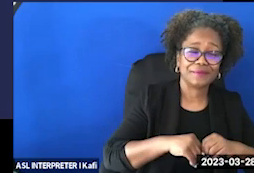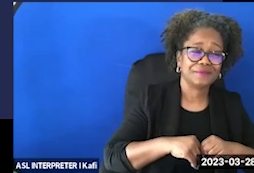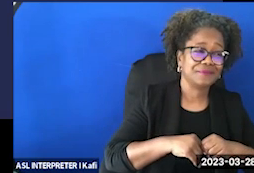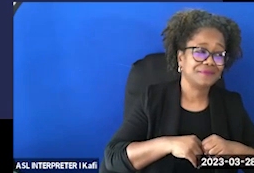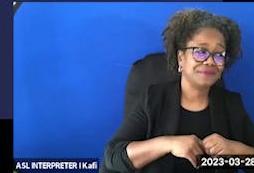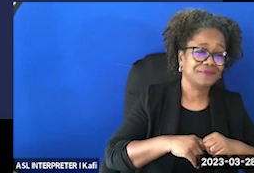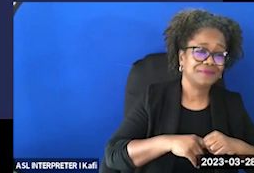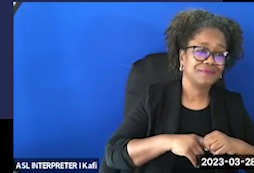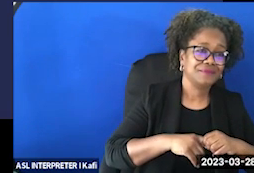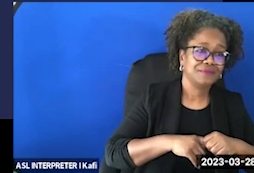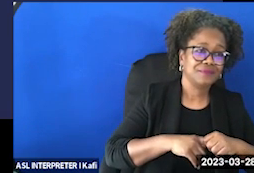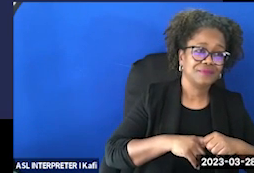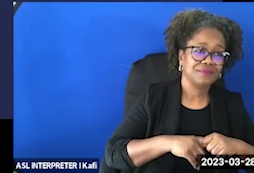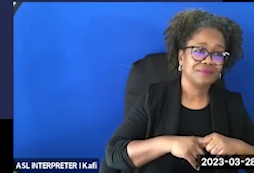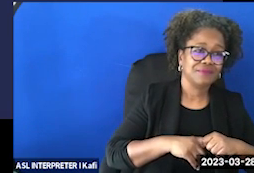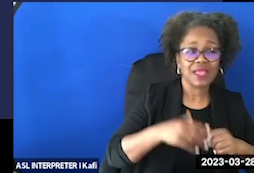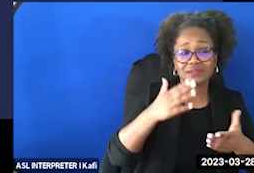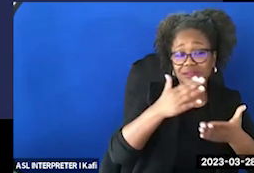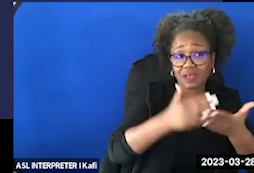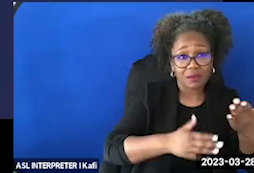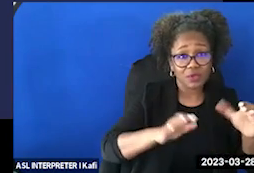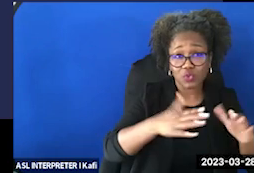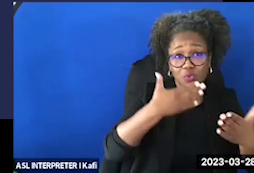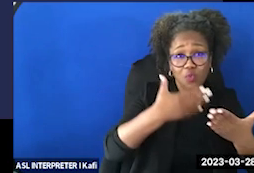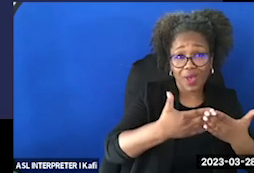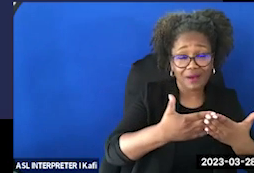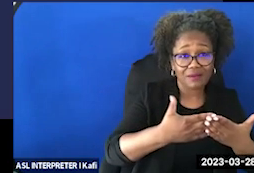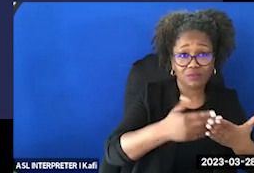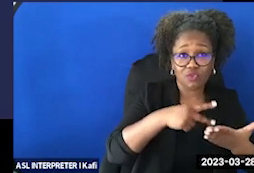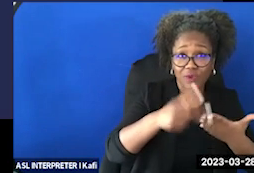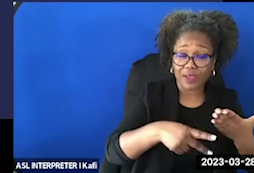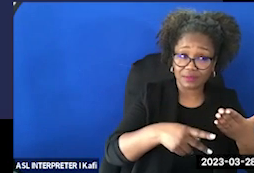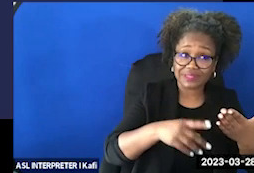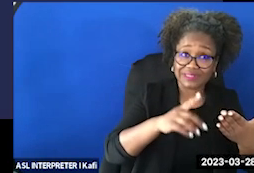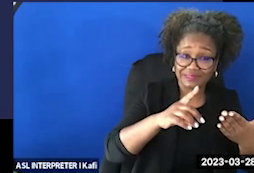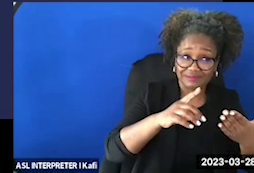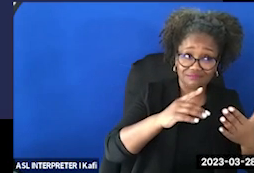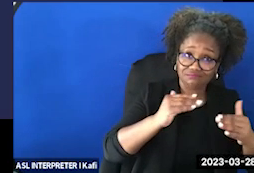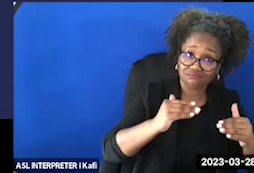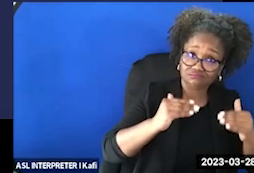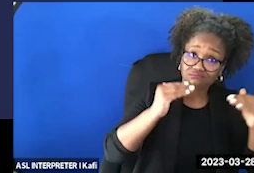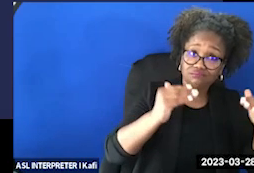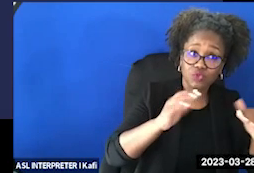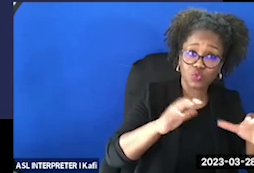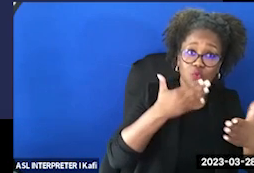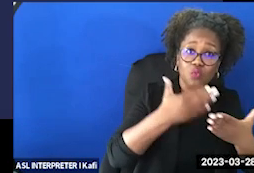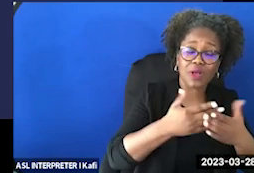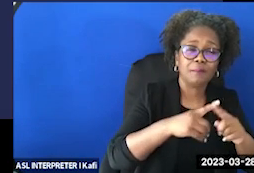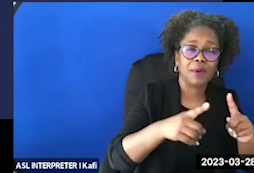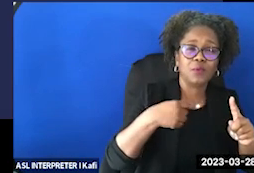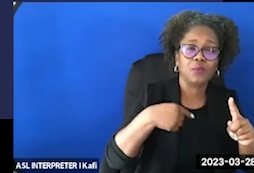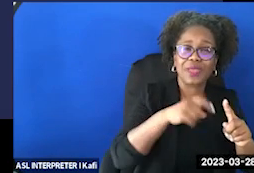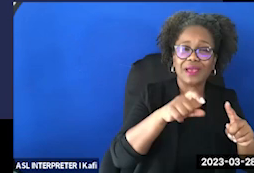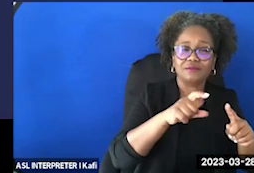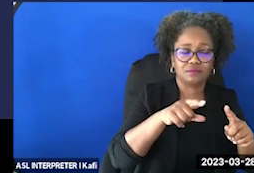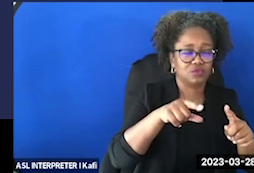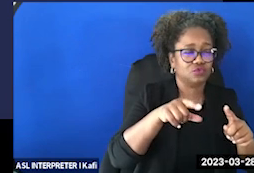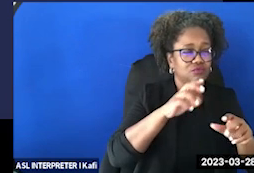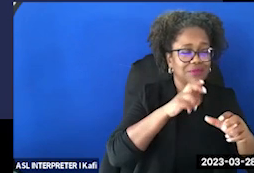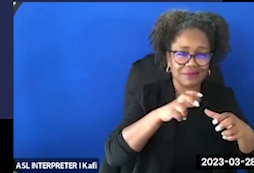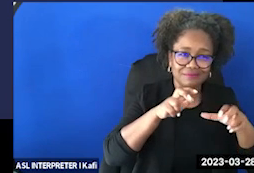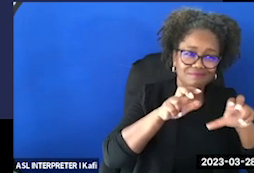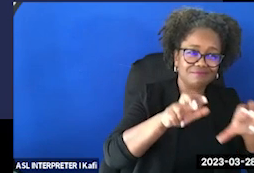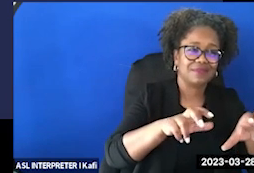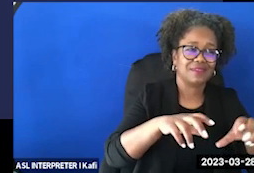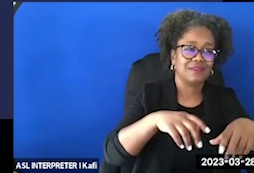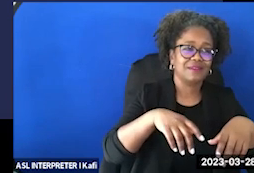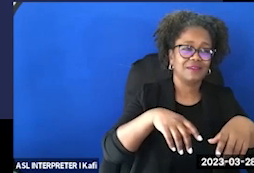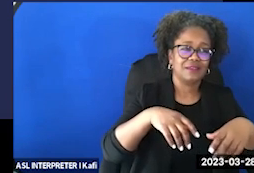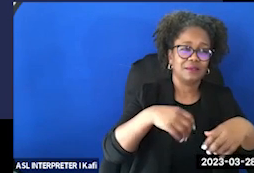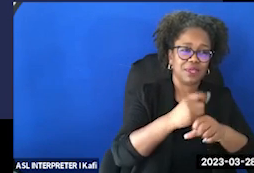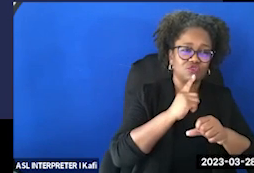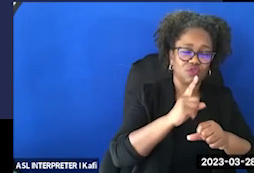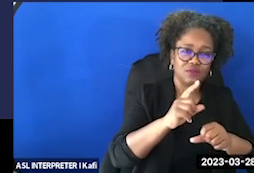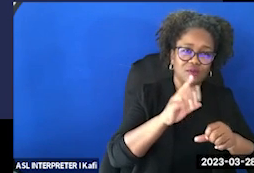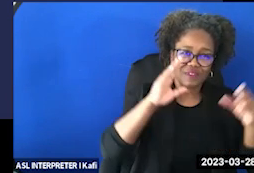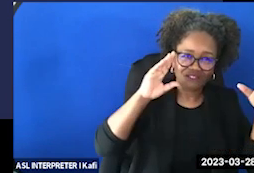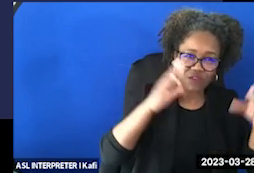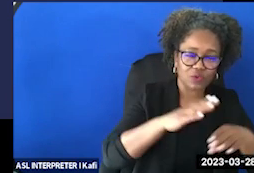Debbie Stine, Science & Technology Policy Academy: takes money and leadership. And so far. you know. we are seeing in rare occasions. But we're not really seeing it as a common equation. So